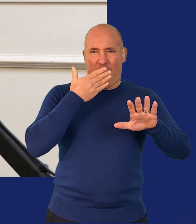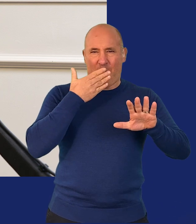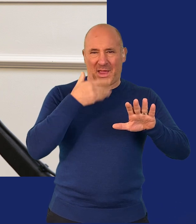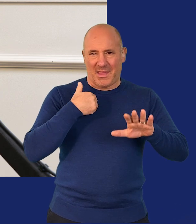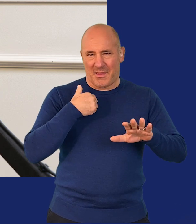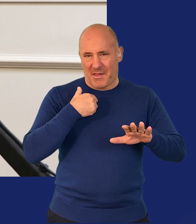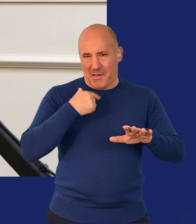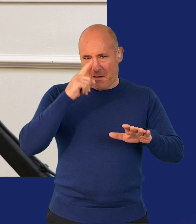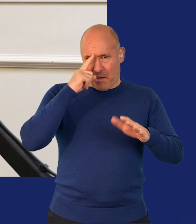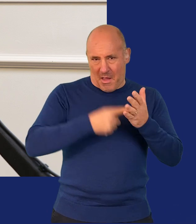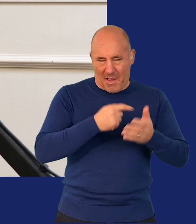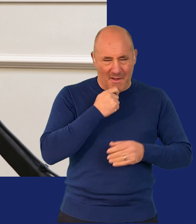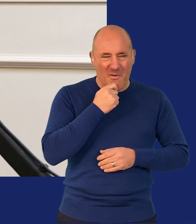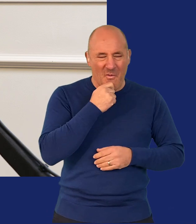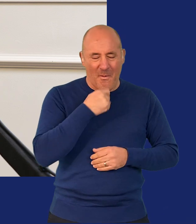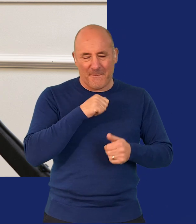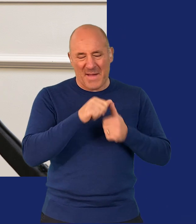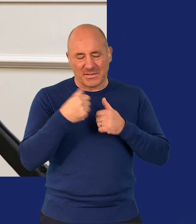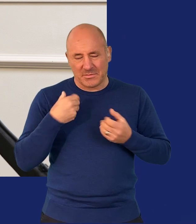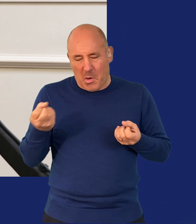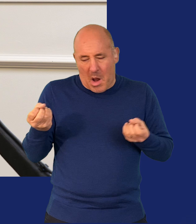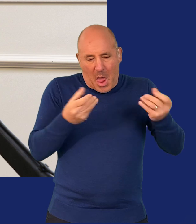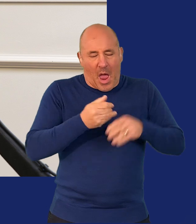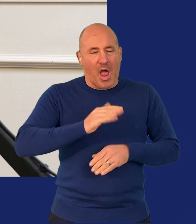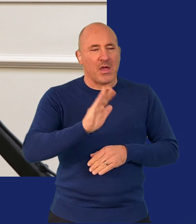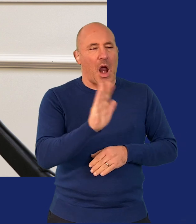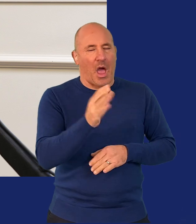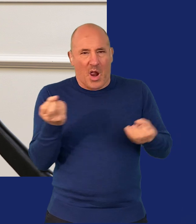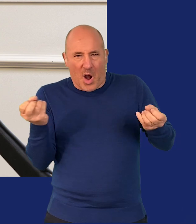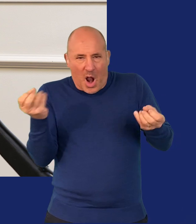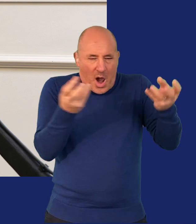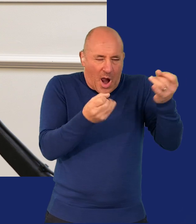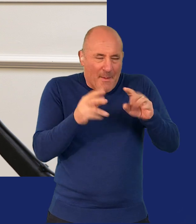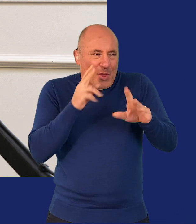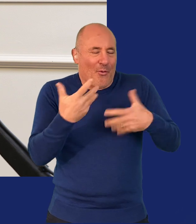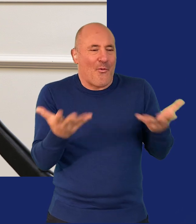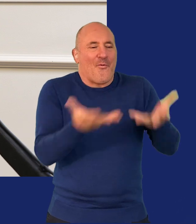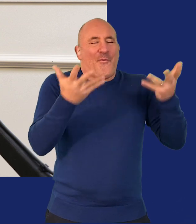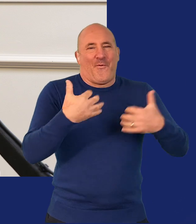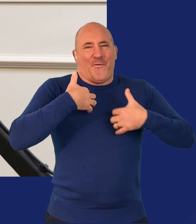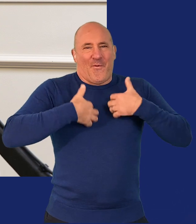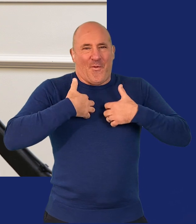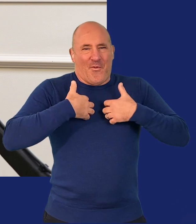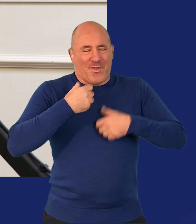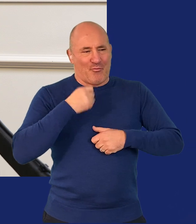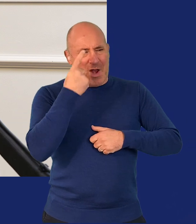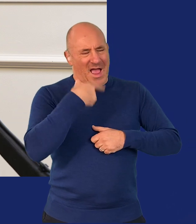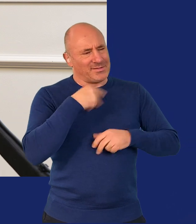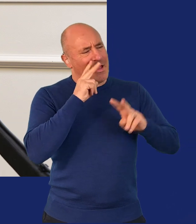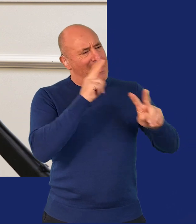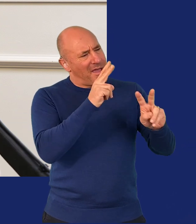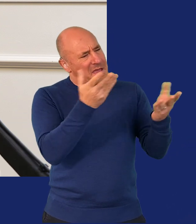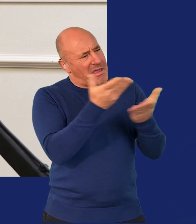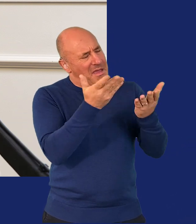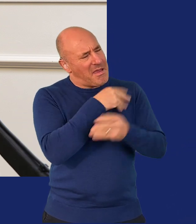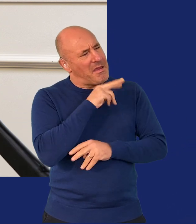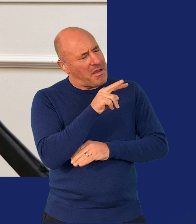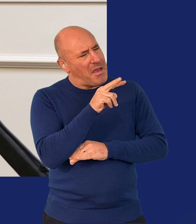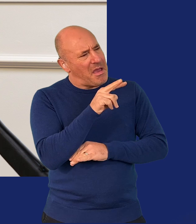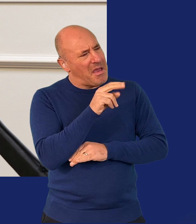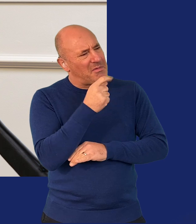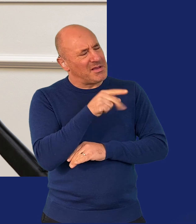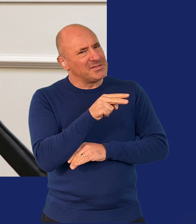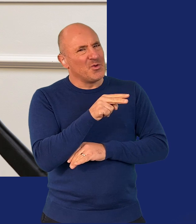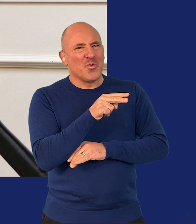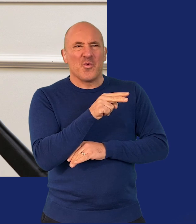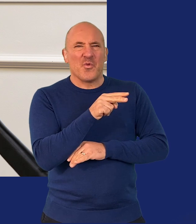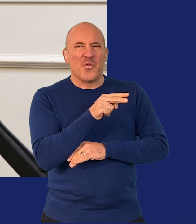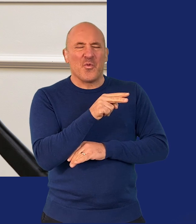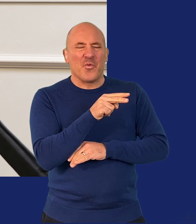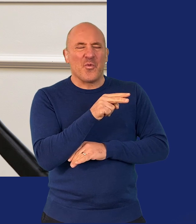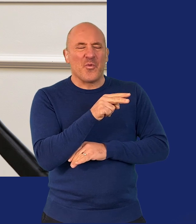colors on a boring presentation, like, um, like it, like it was very interesting